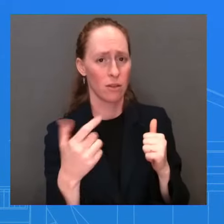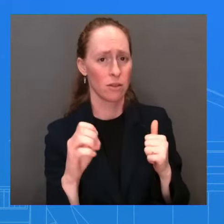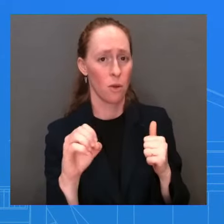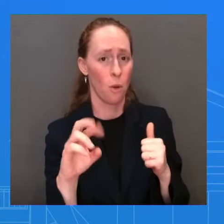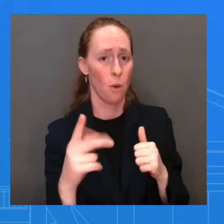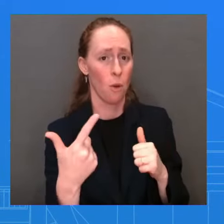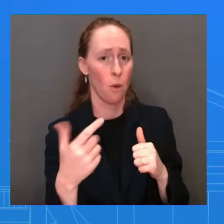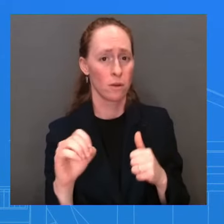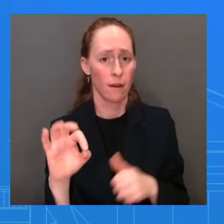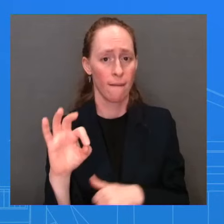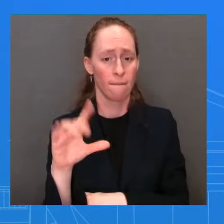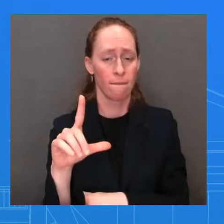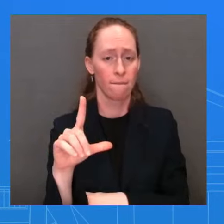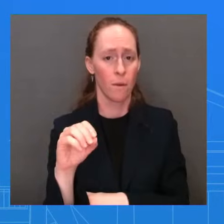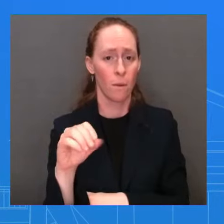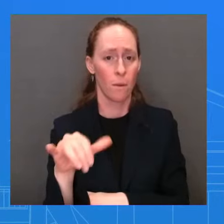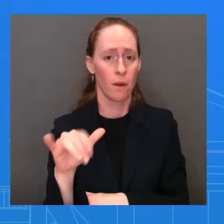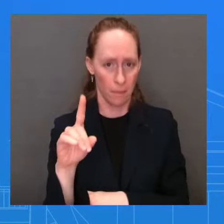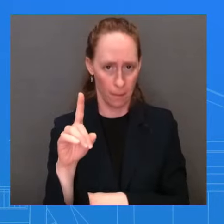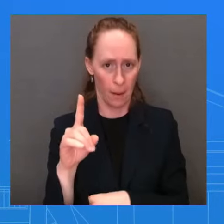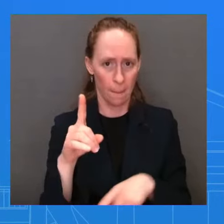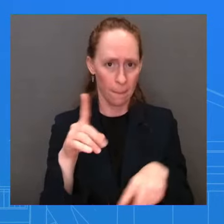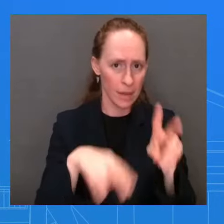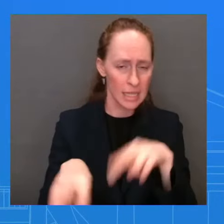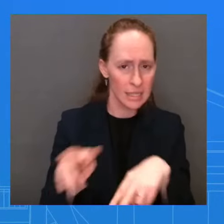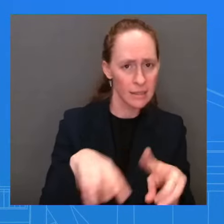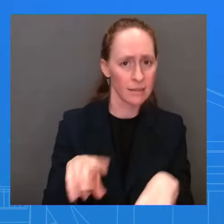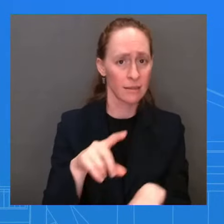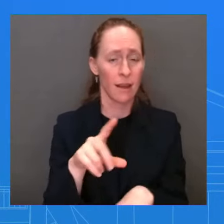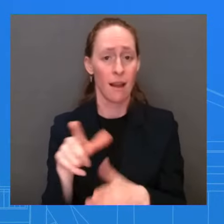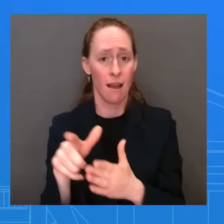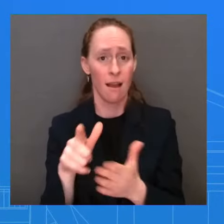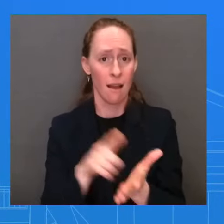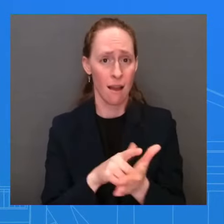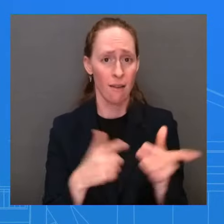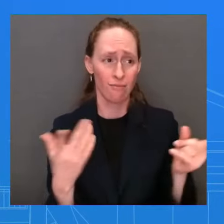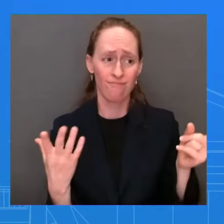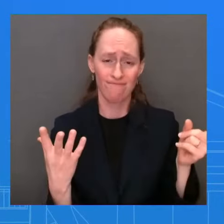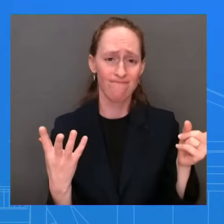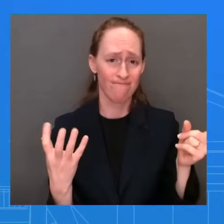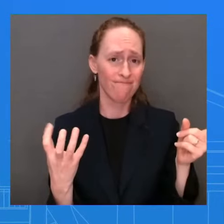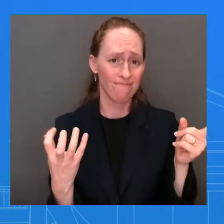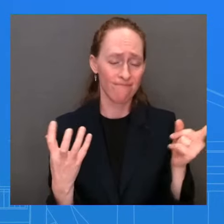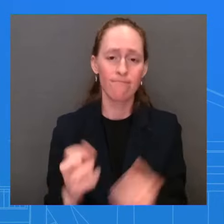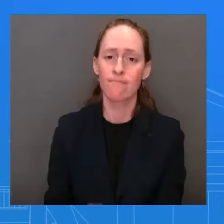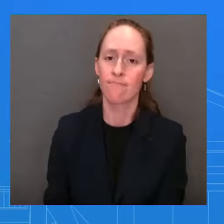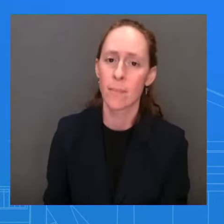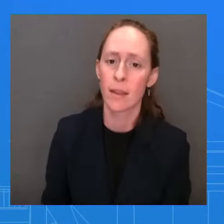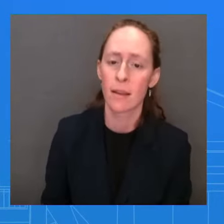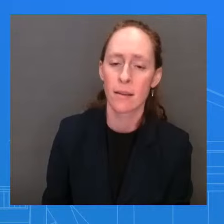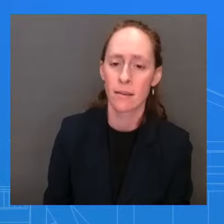What he was able to sign, as you know, in his executive order, dealt with the federal level, but we need legislation here so --